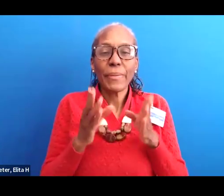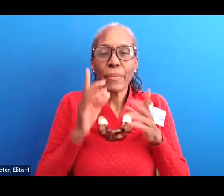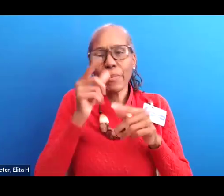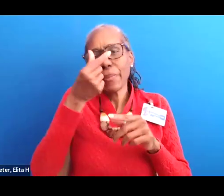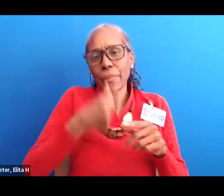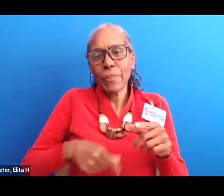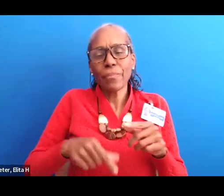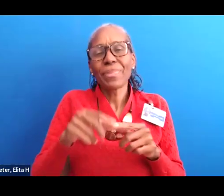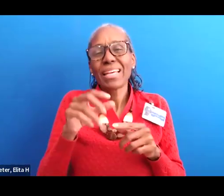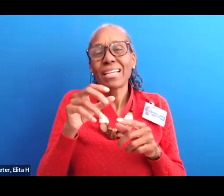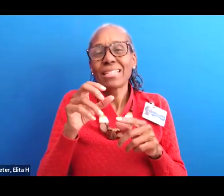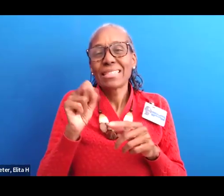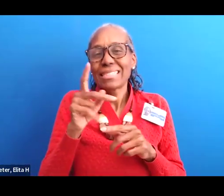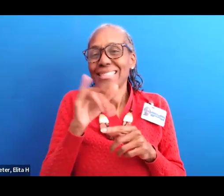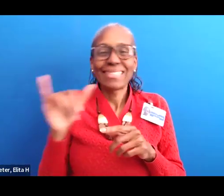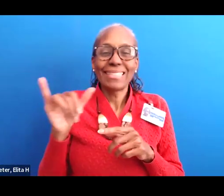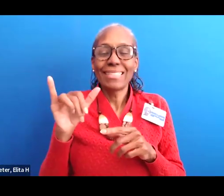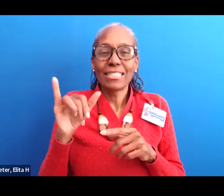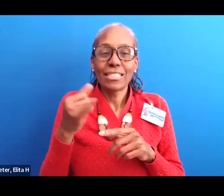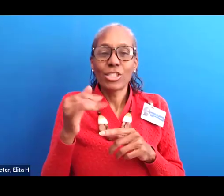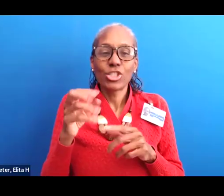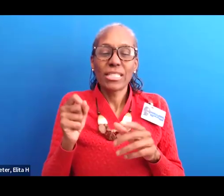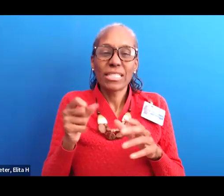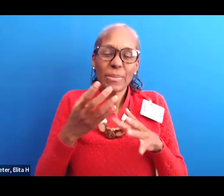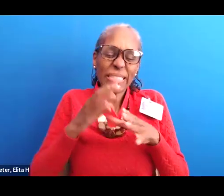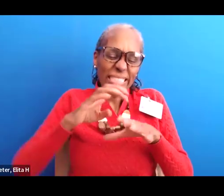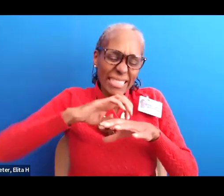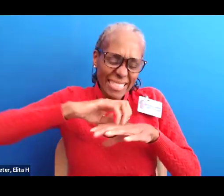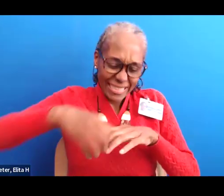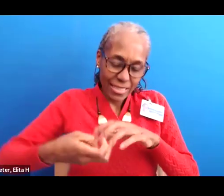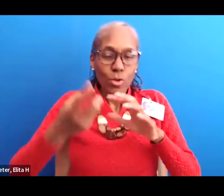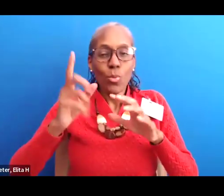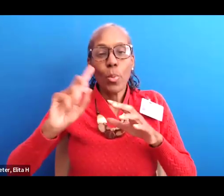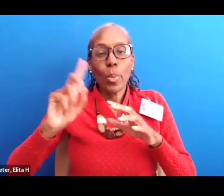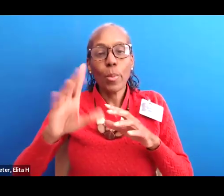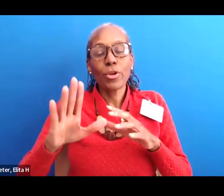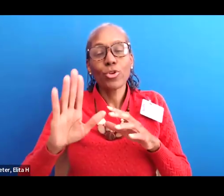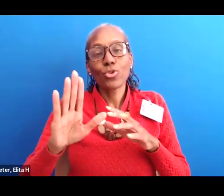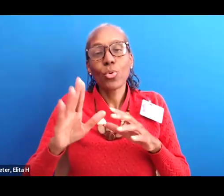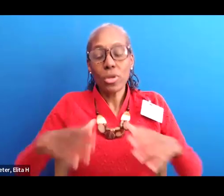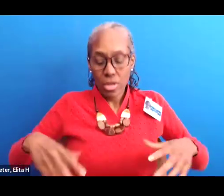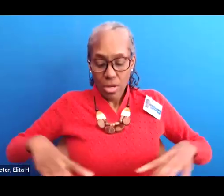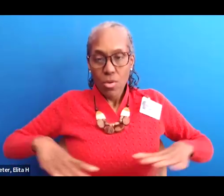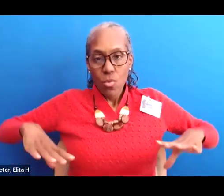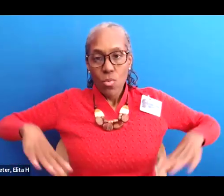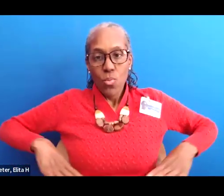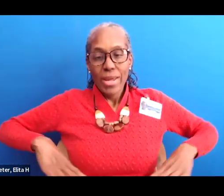They would like dig in the fold where your torso and your thigh meet.